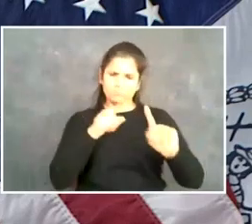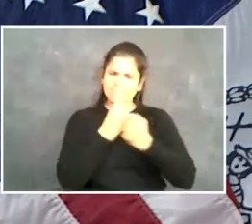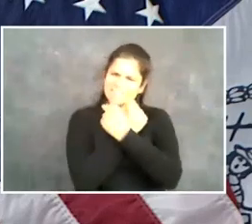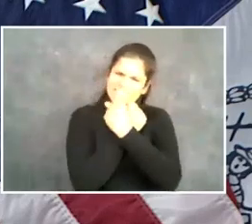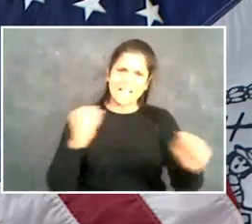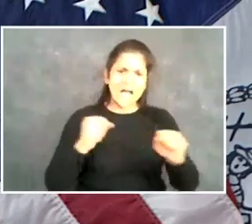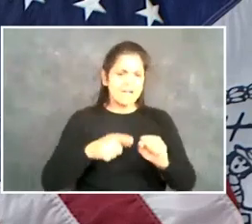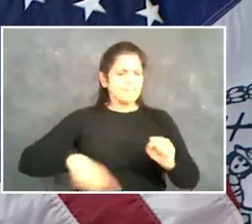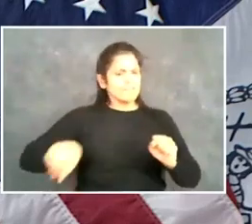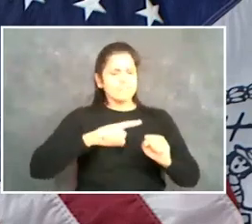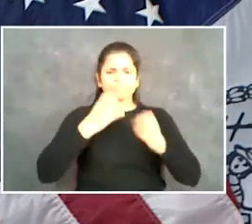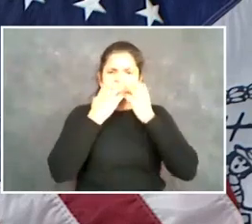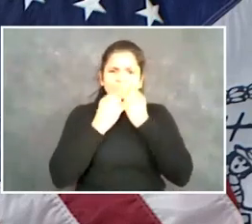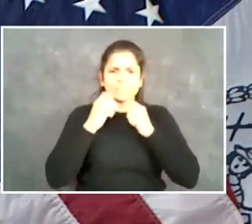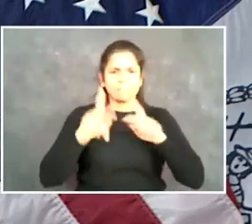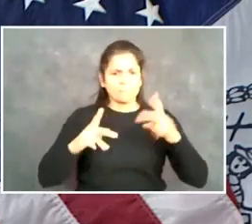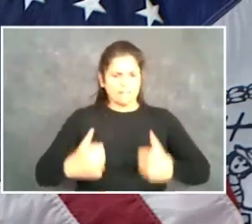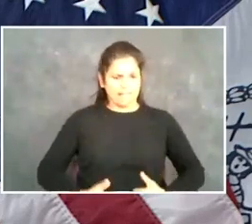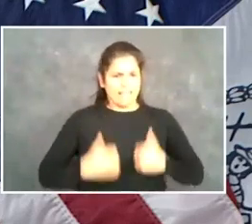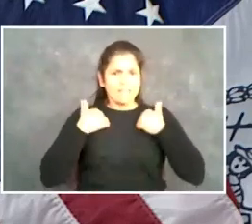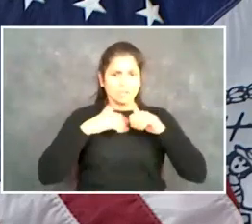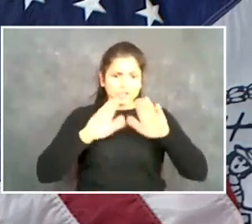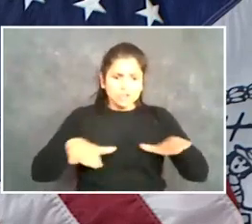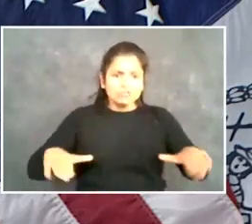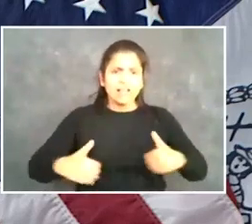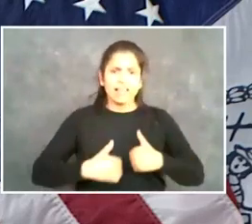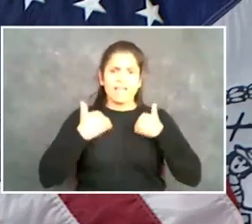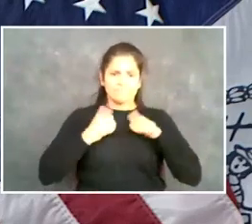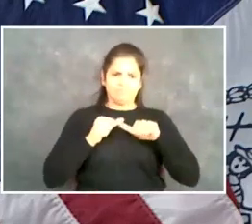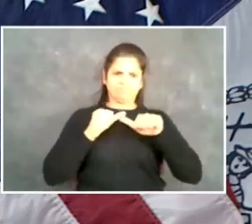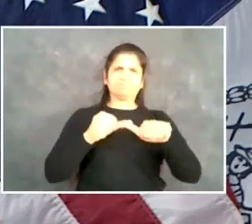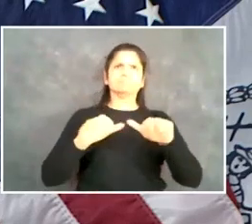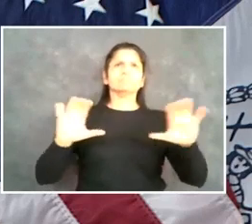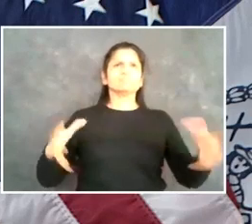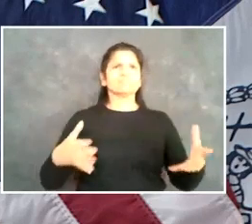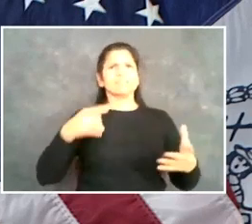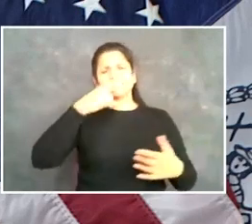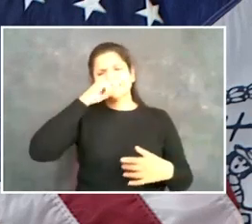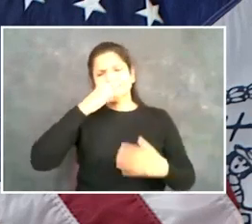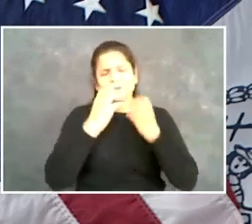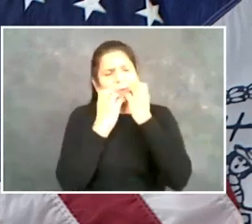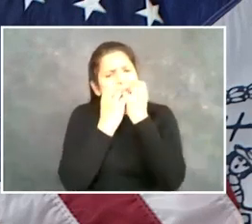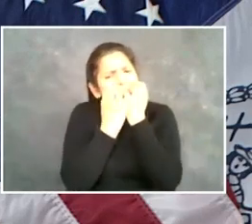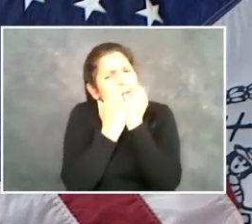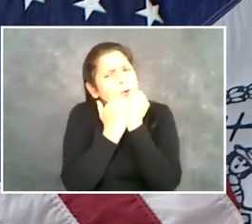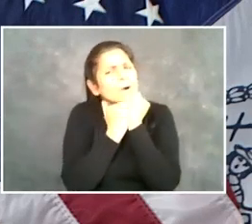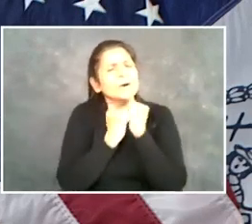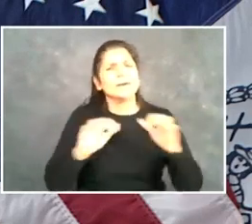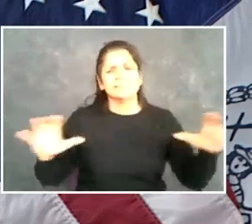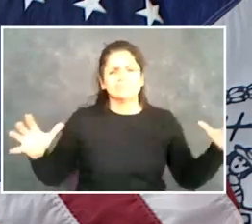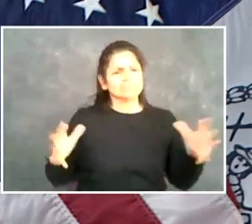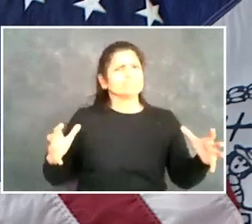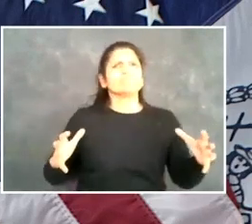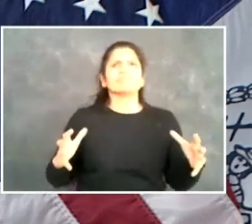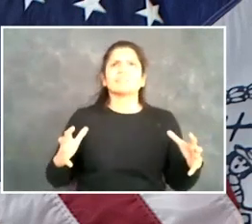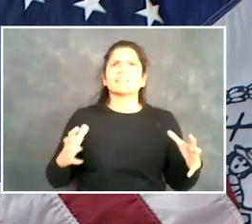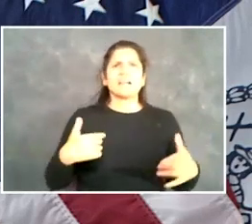PARTICULARLY PRECIOUS IS SAVING LIVES OF KIDS.